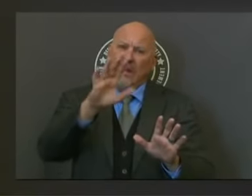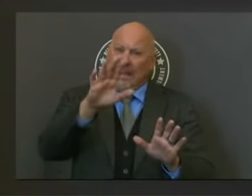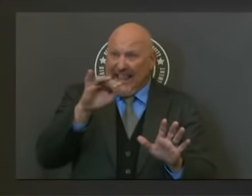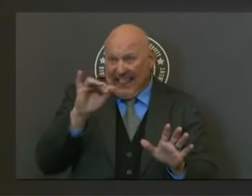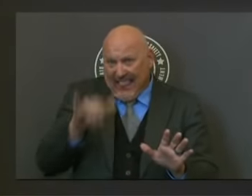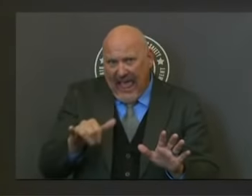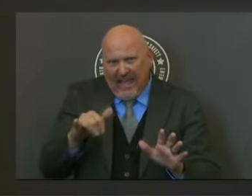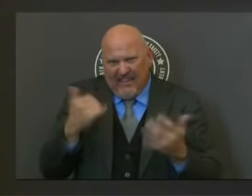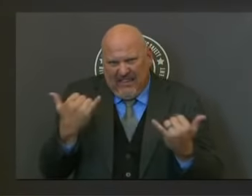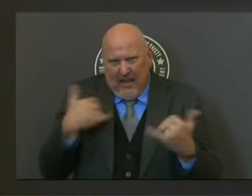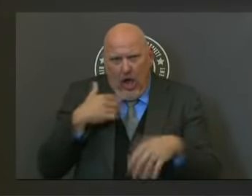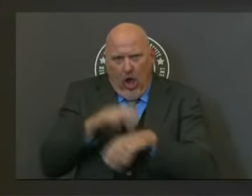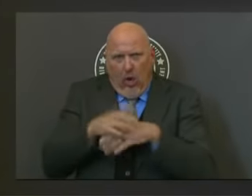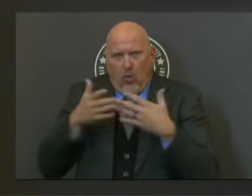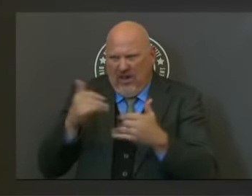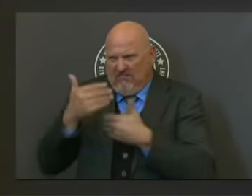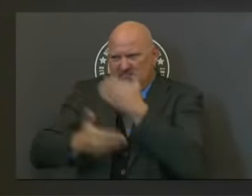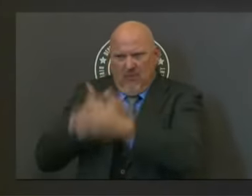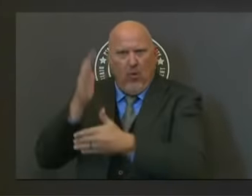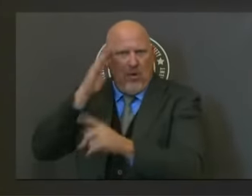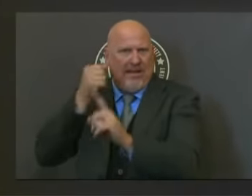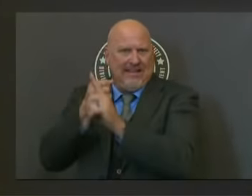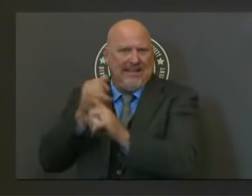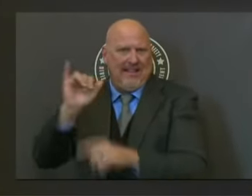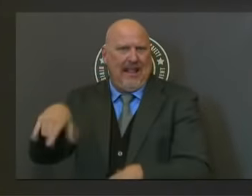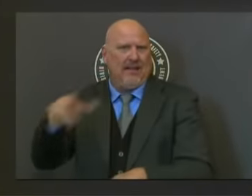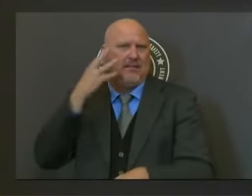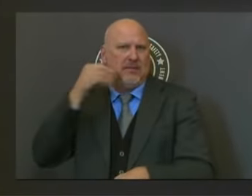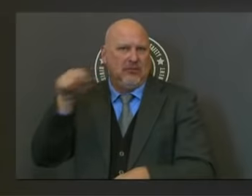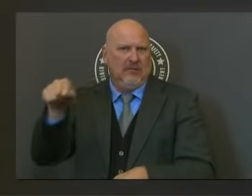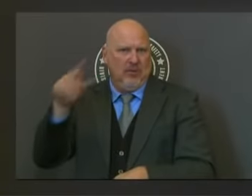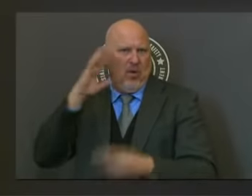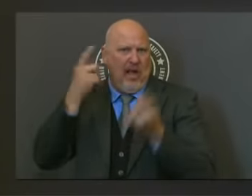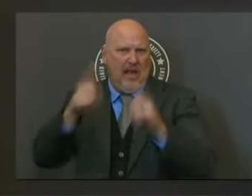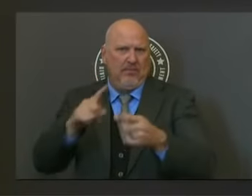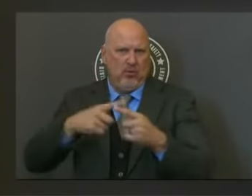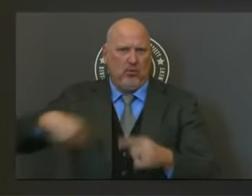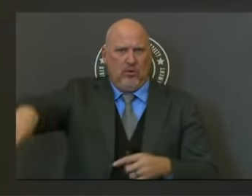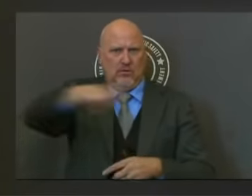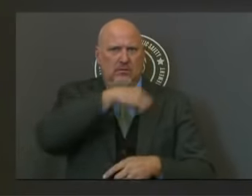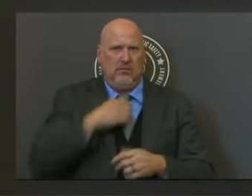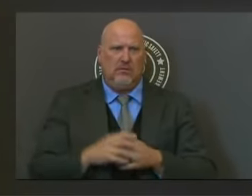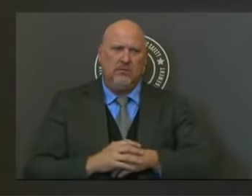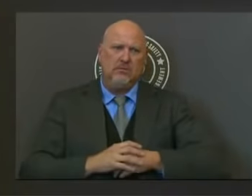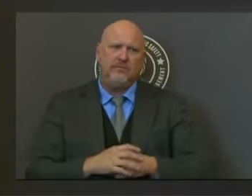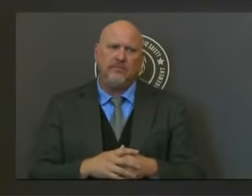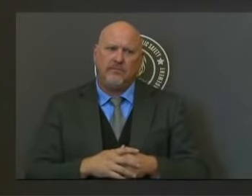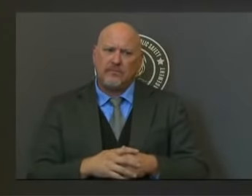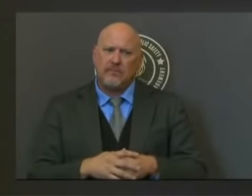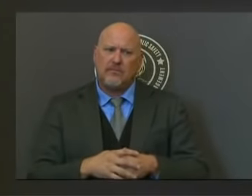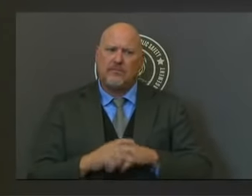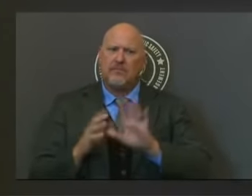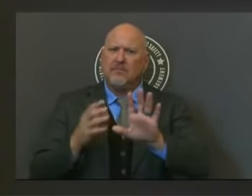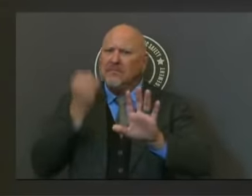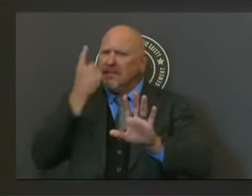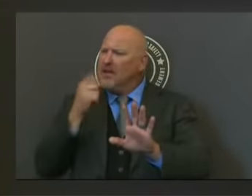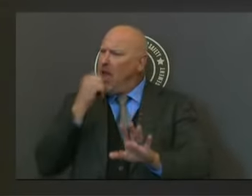have in our health care network this is not bad it's it's not